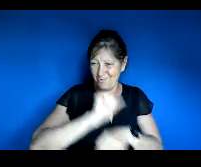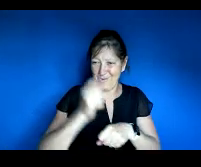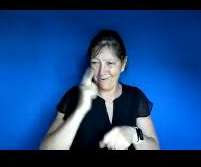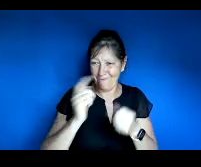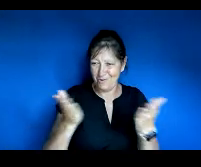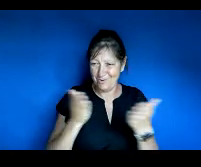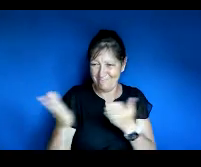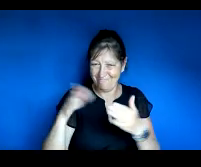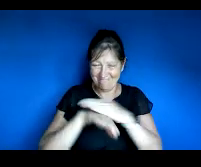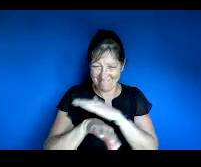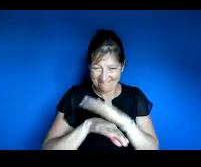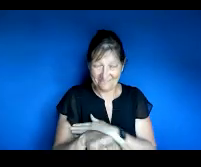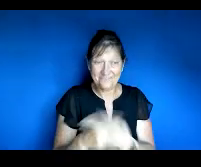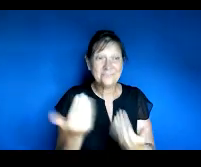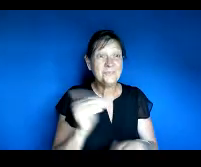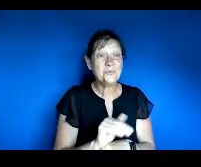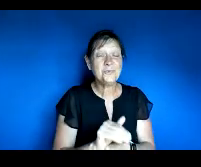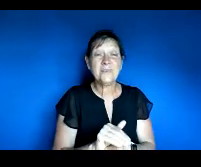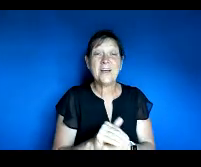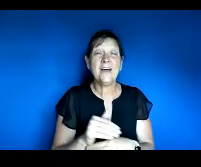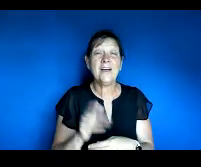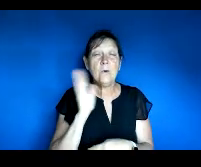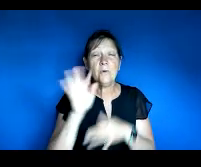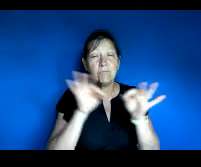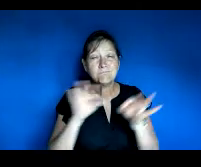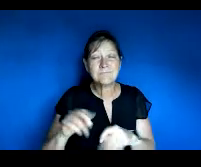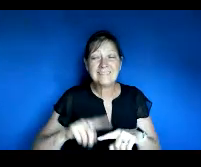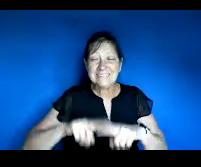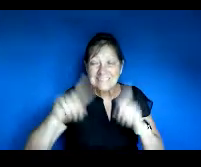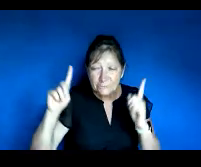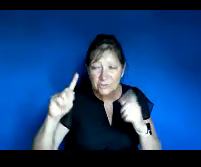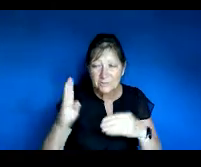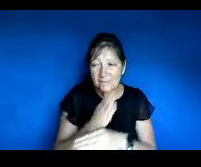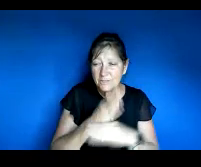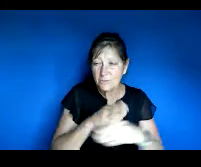about some of the differences between accessibility services